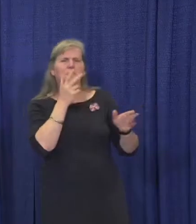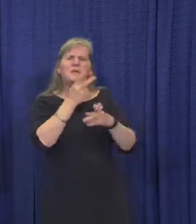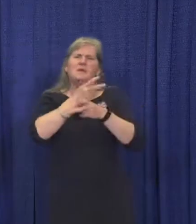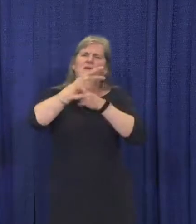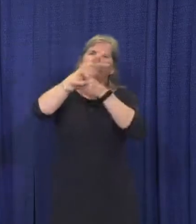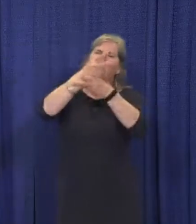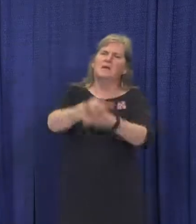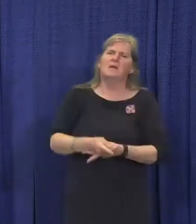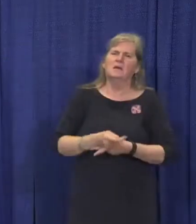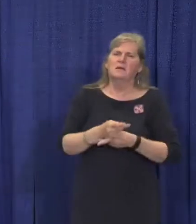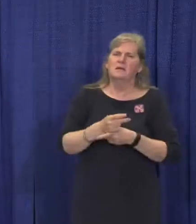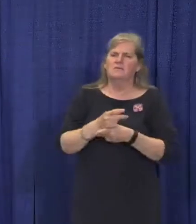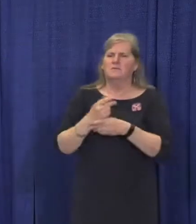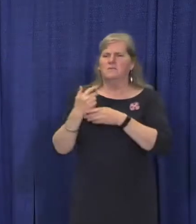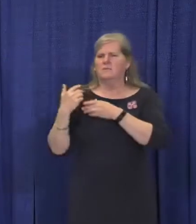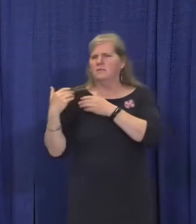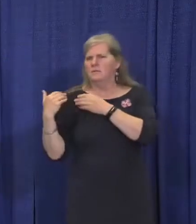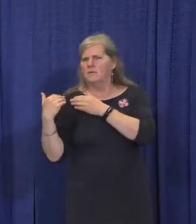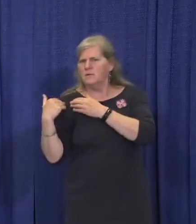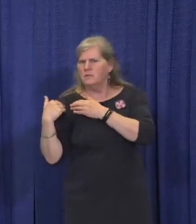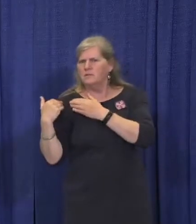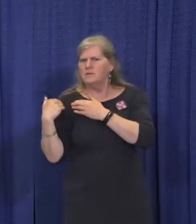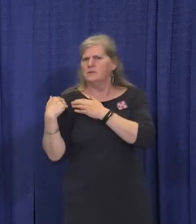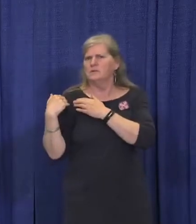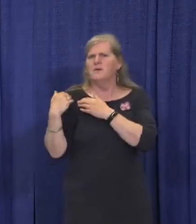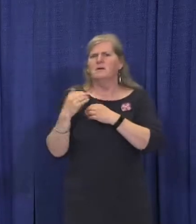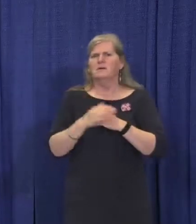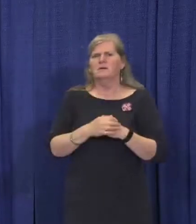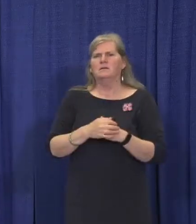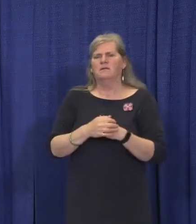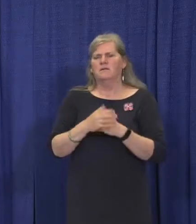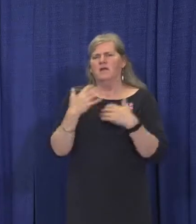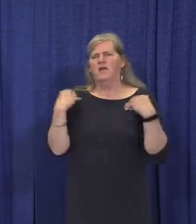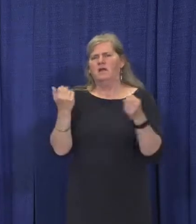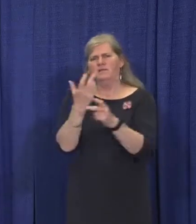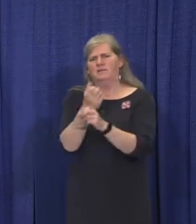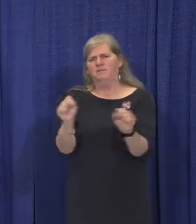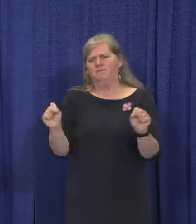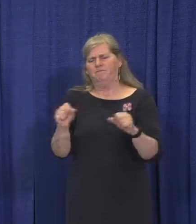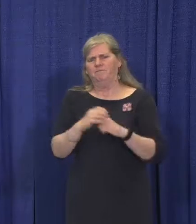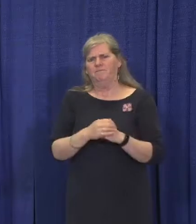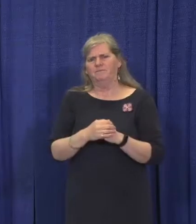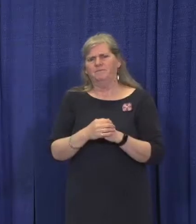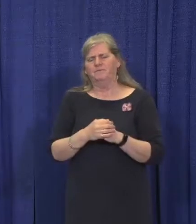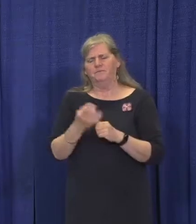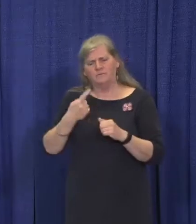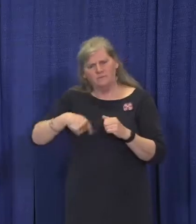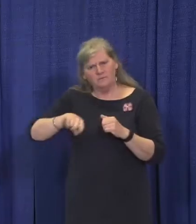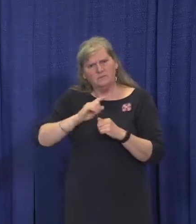Be careful and vigilant and do your part to keep your community healthy and safe.